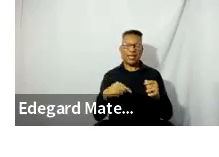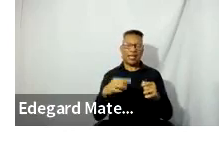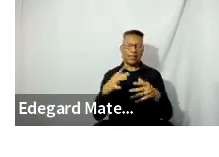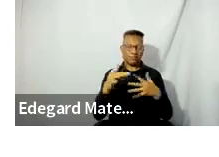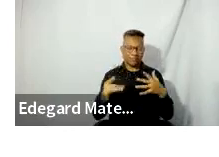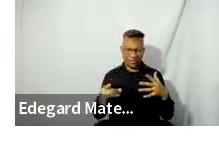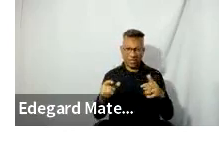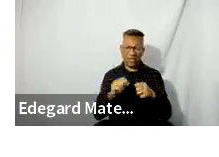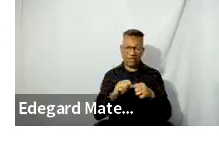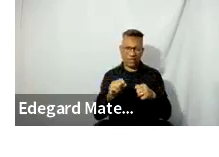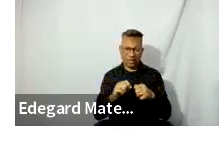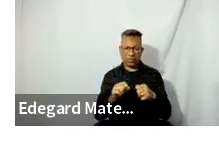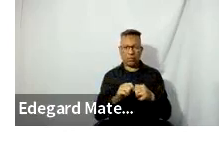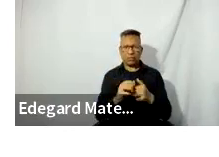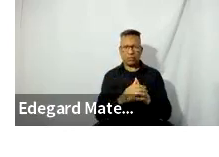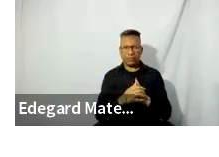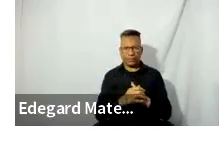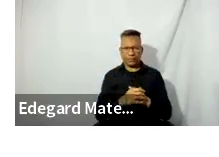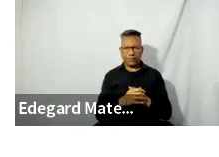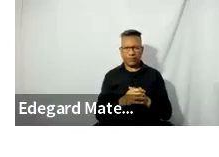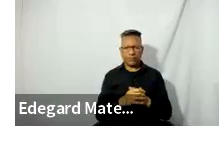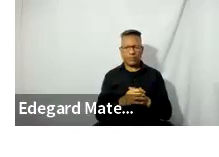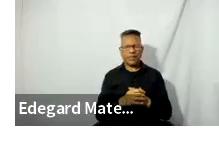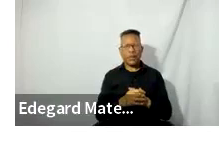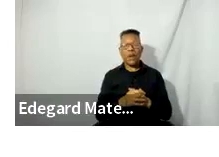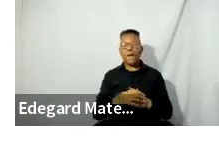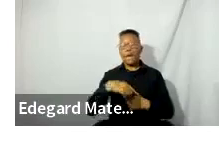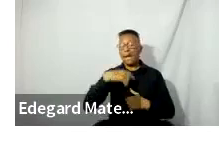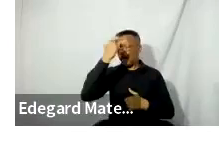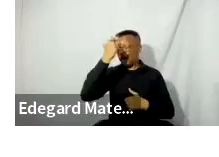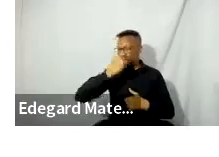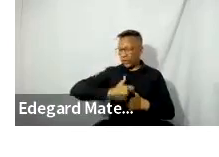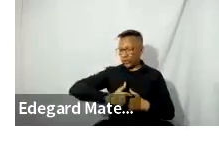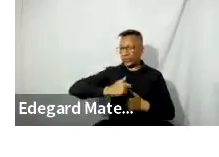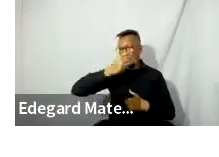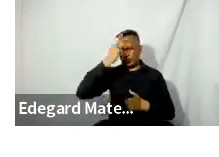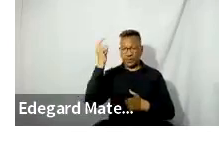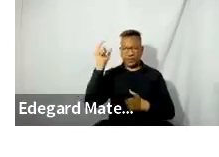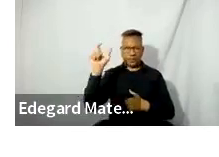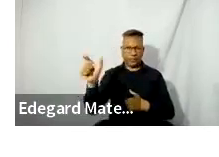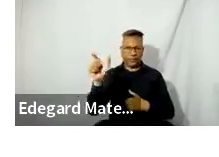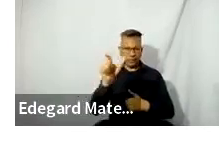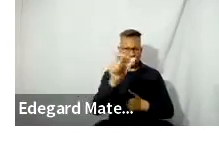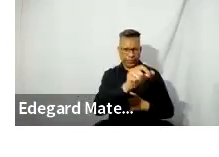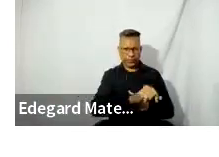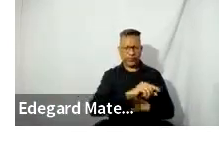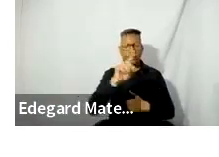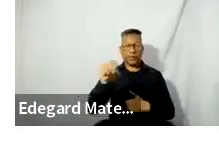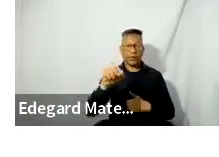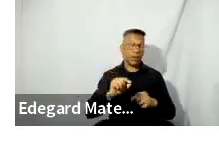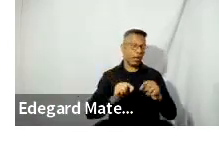But he says good n behavior is n behavior is distinguished exactly. youatic creates